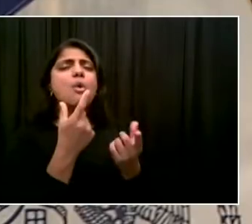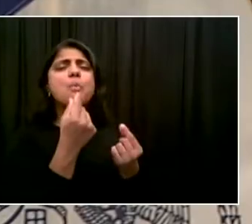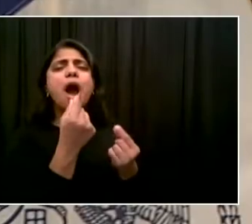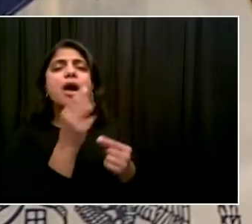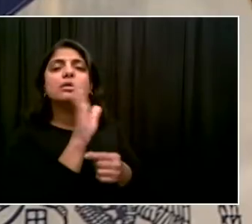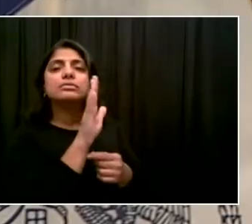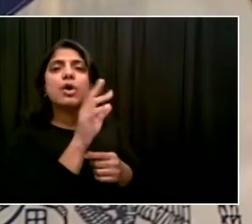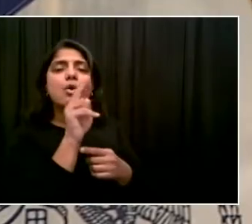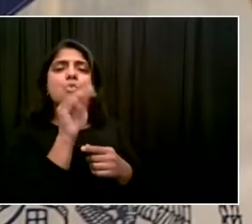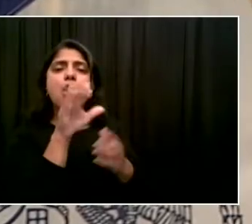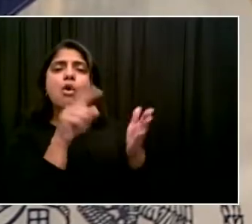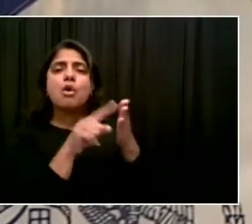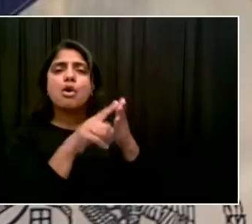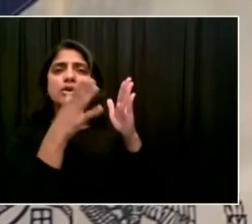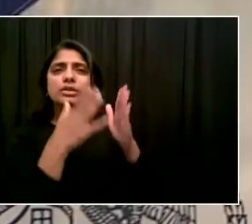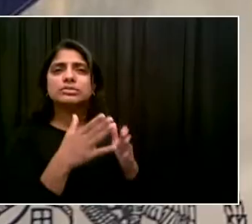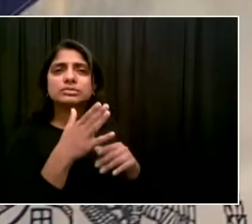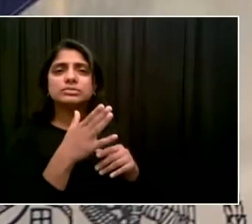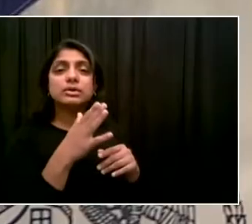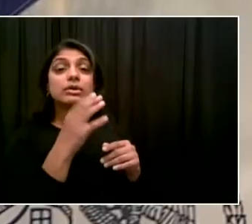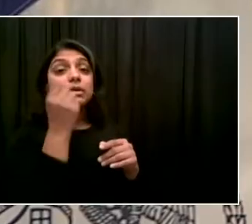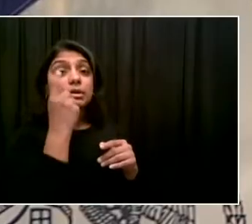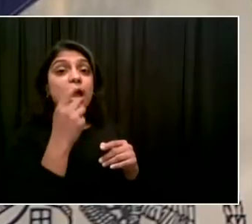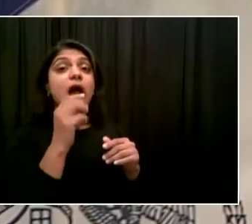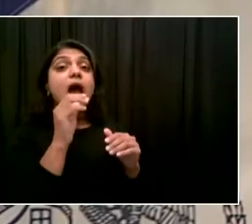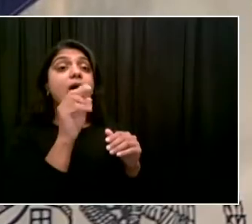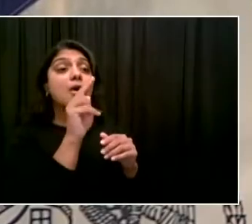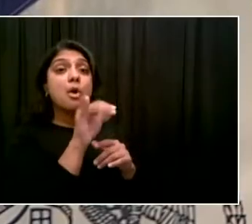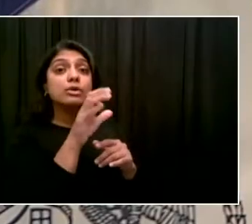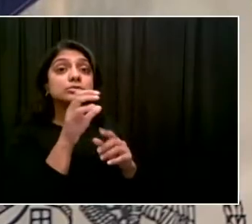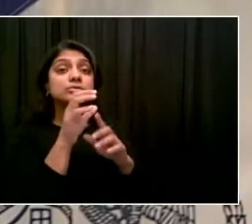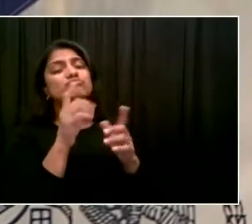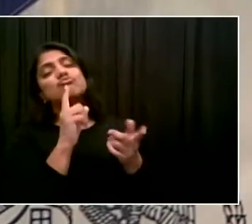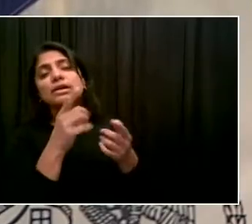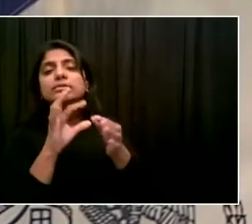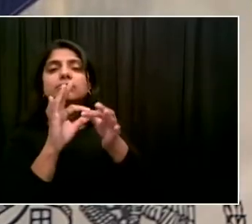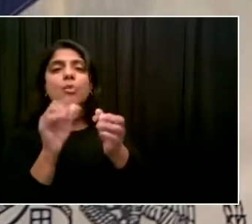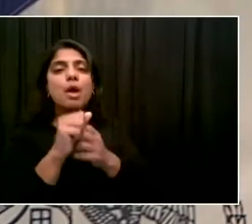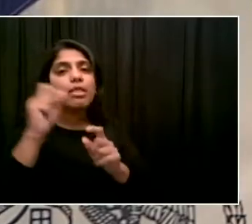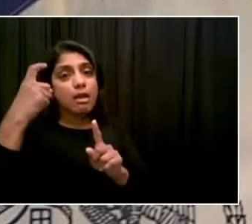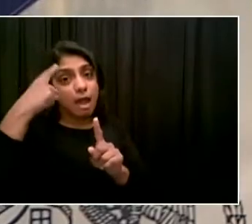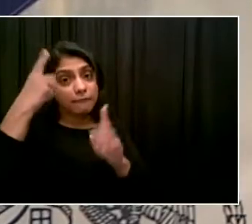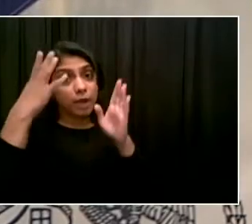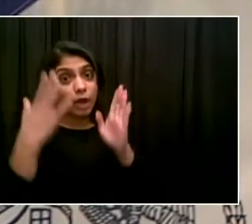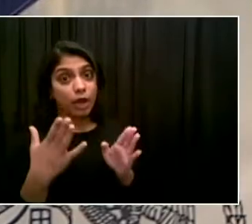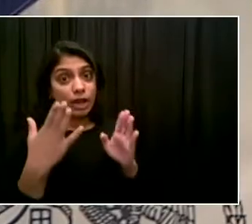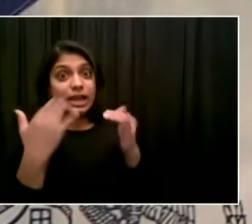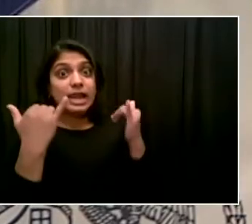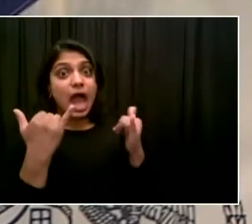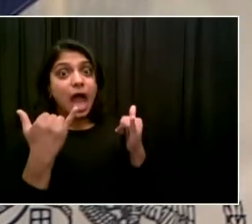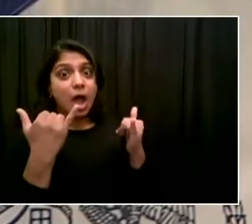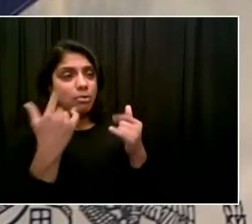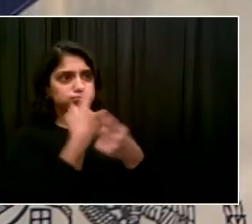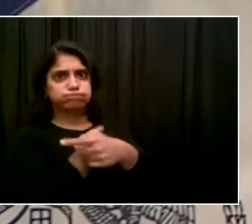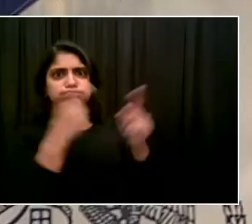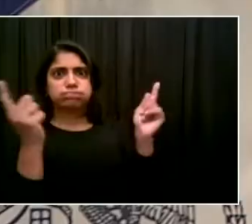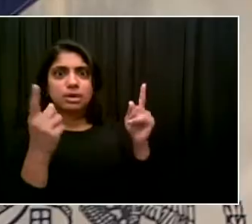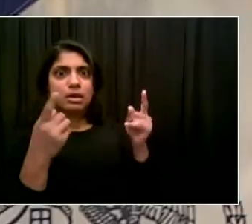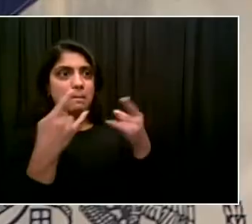THE CITY DOING TO ENFORCE GOVERNOR KATHY